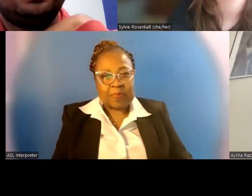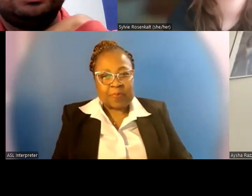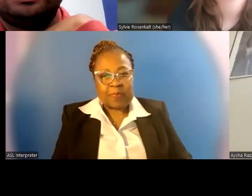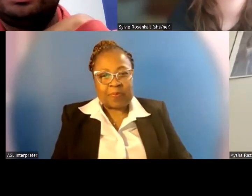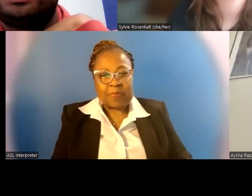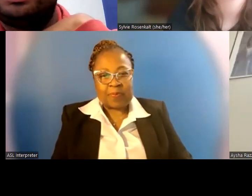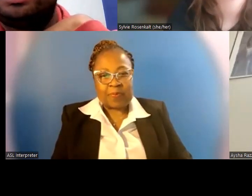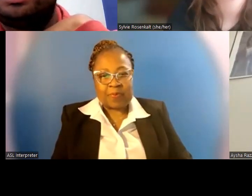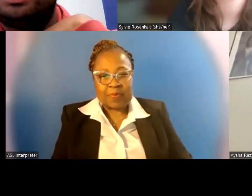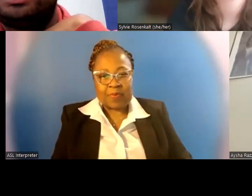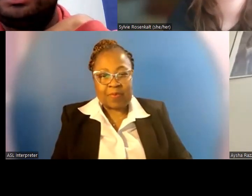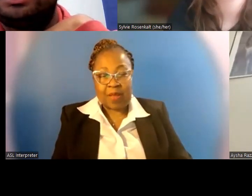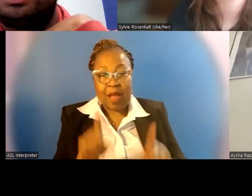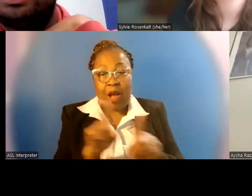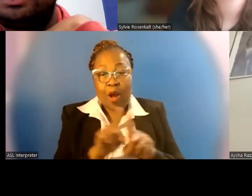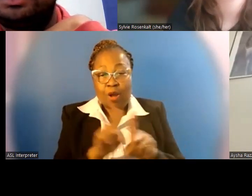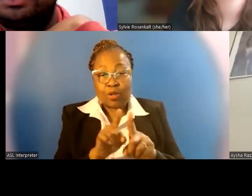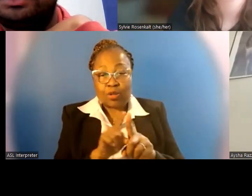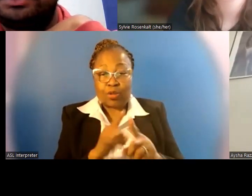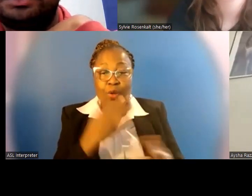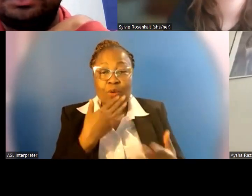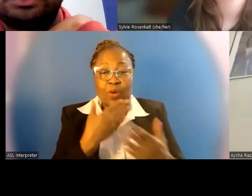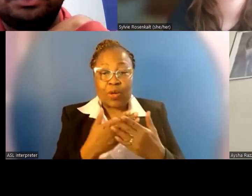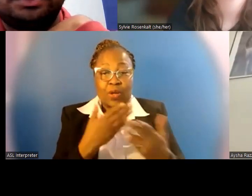Oh and also a good way to bring people in is food, get catering.